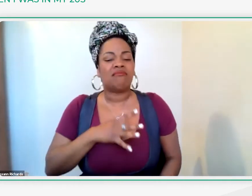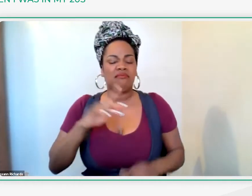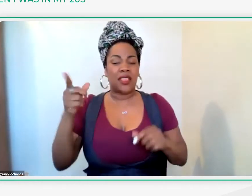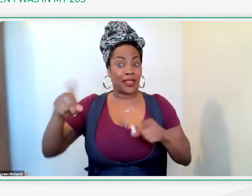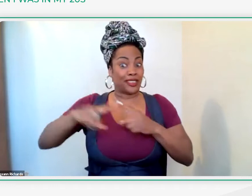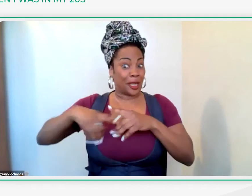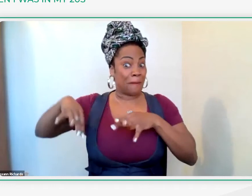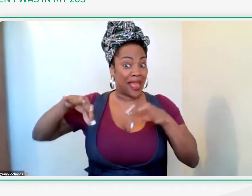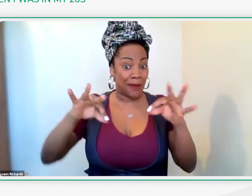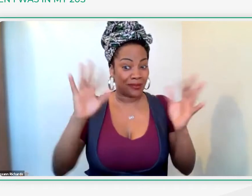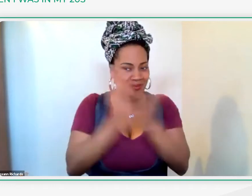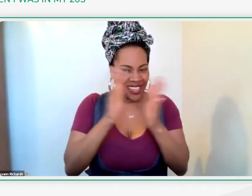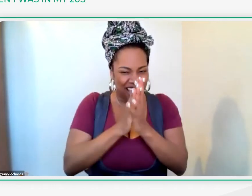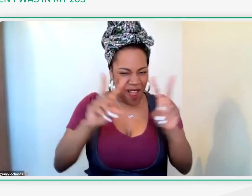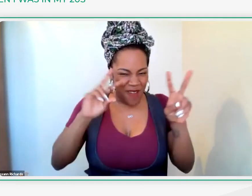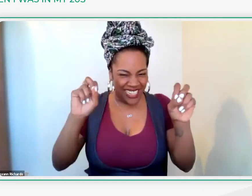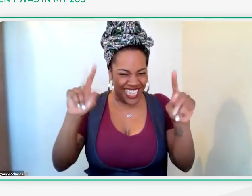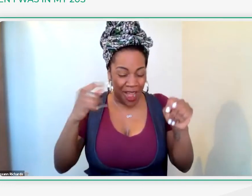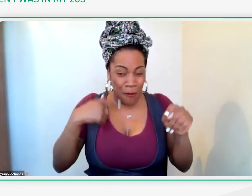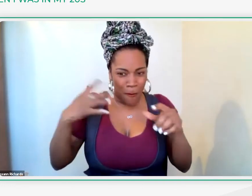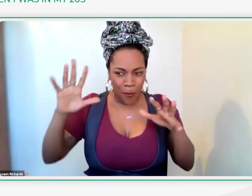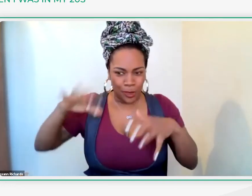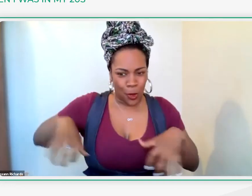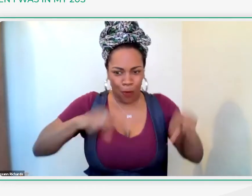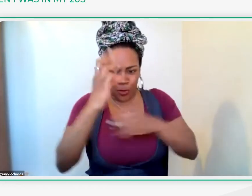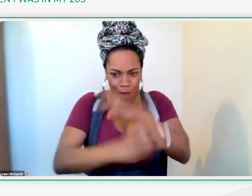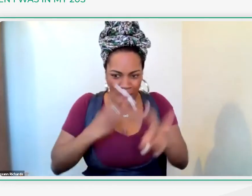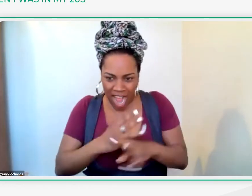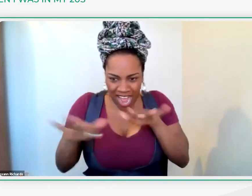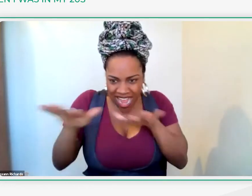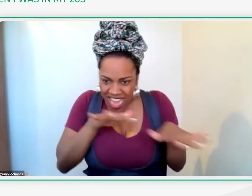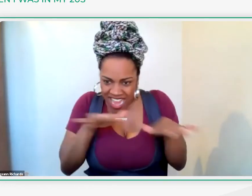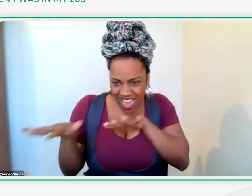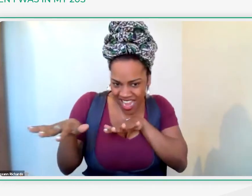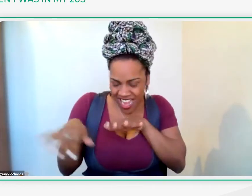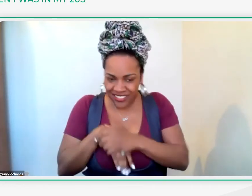Especially as women, we want to go ahead and pick up and learn all we can because we are